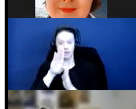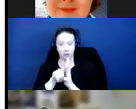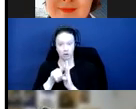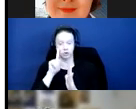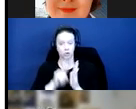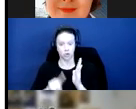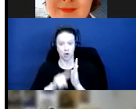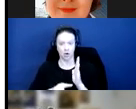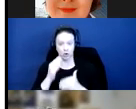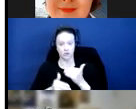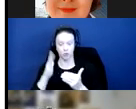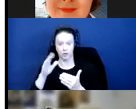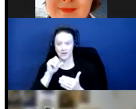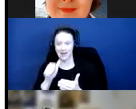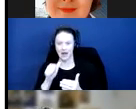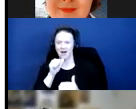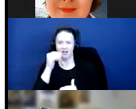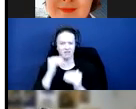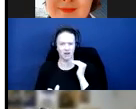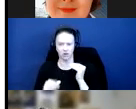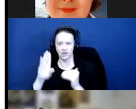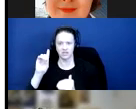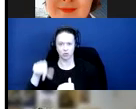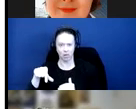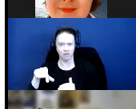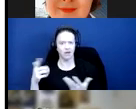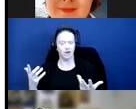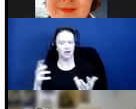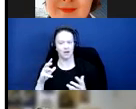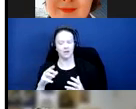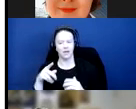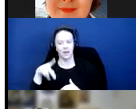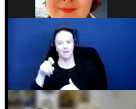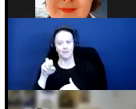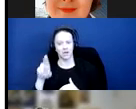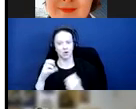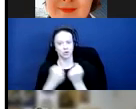would not unfairly disqualify peer support workers,